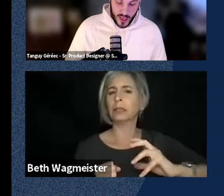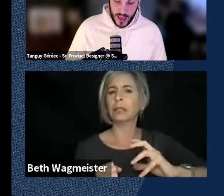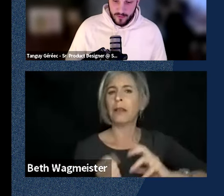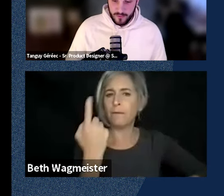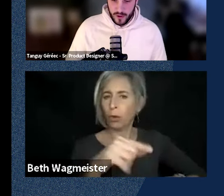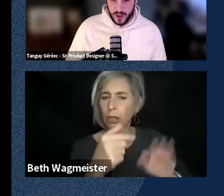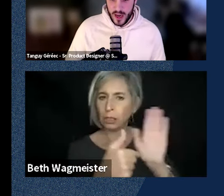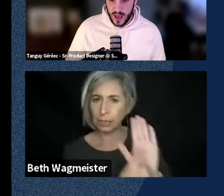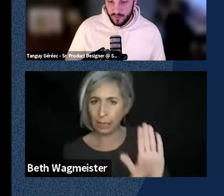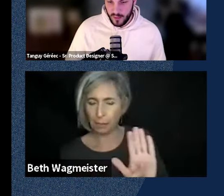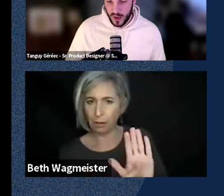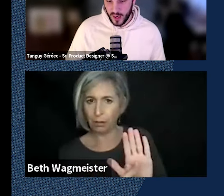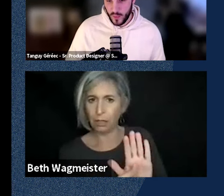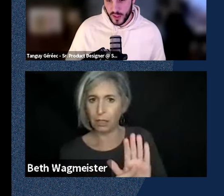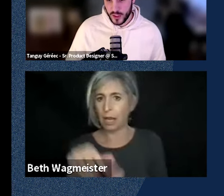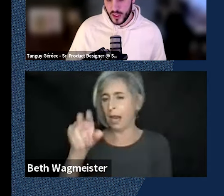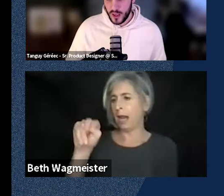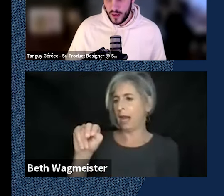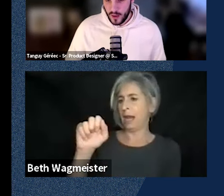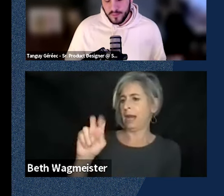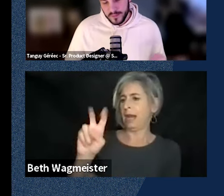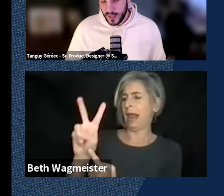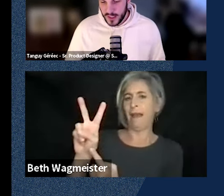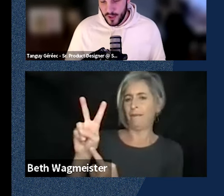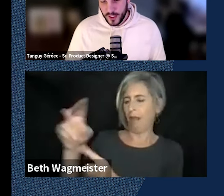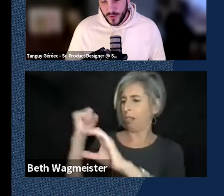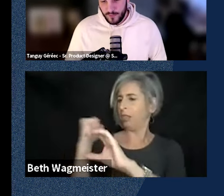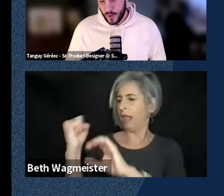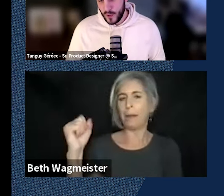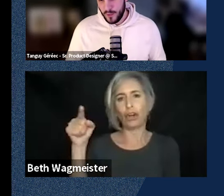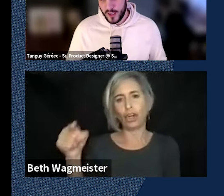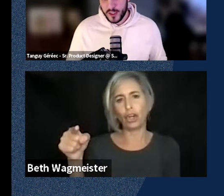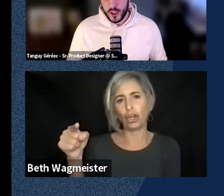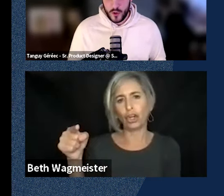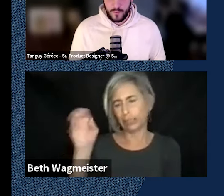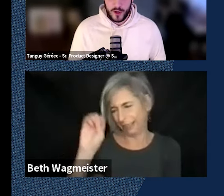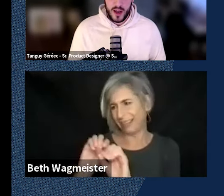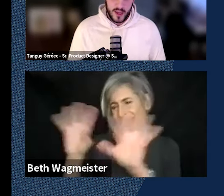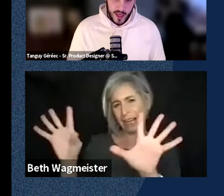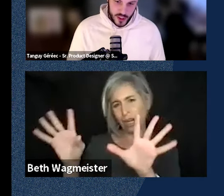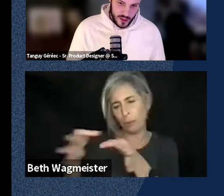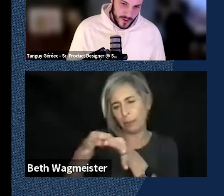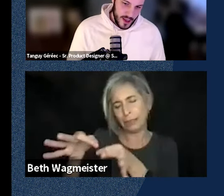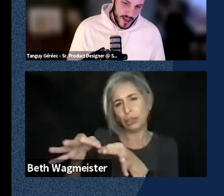We have the nav landmark, which it's pretty straightforward. But it's a short for navigation.